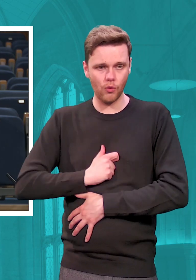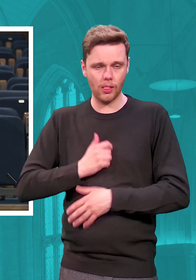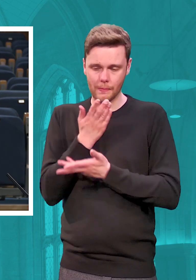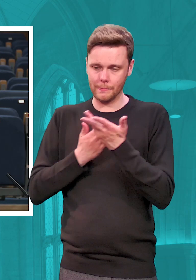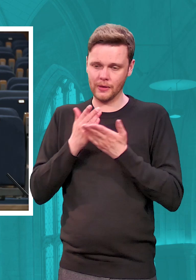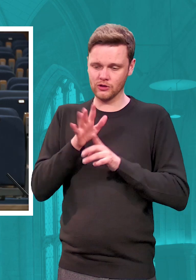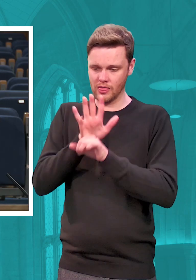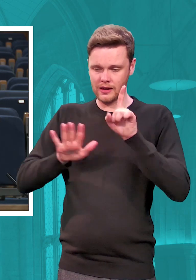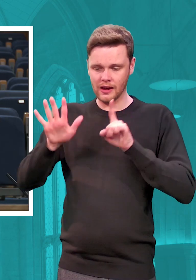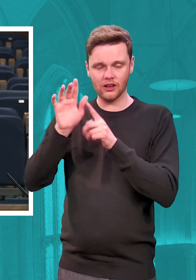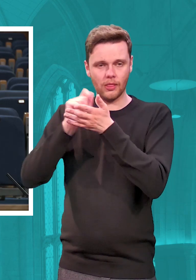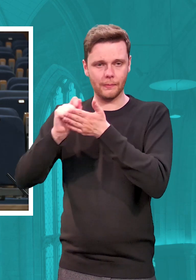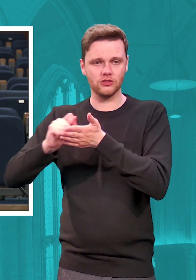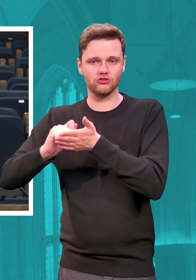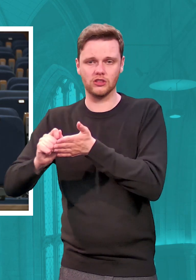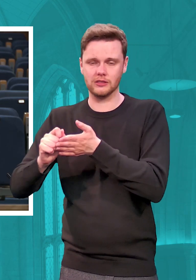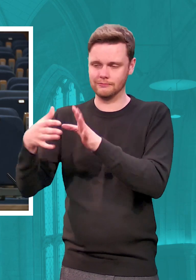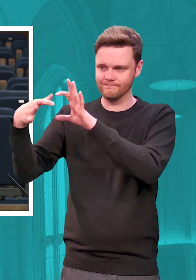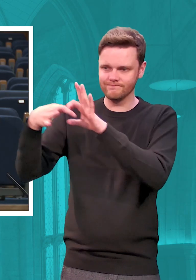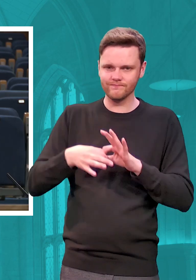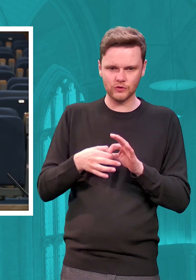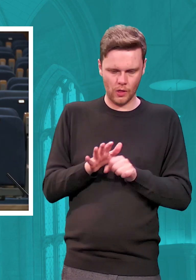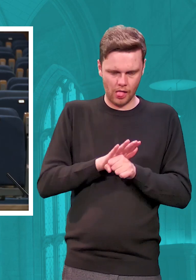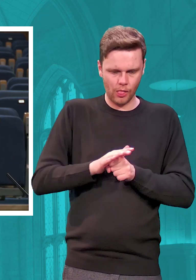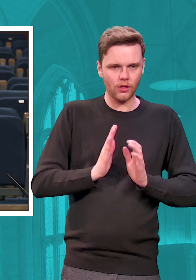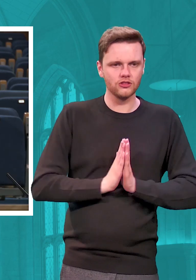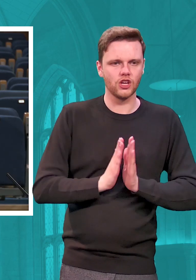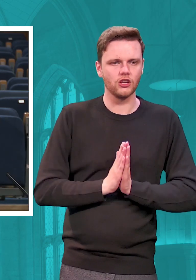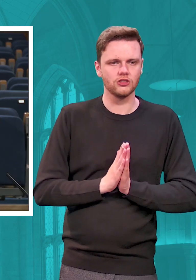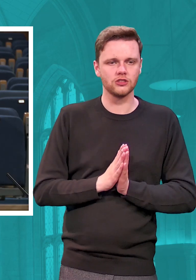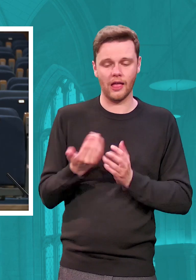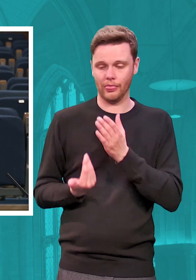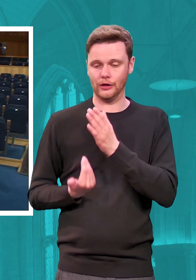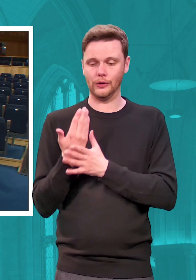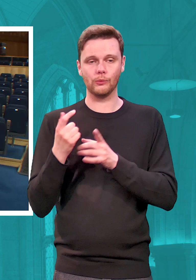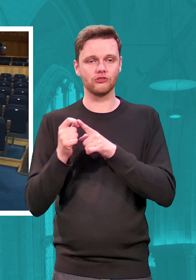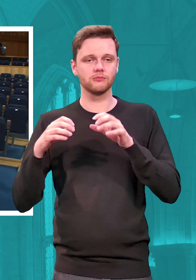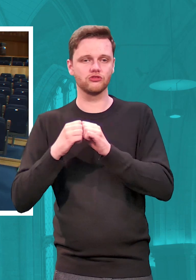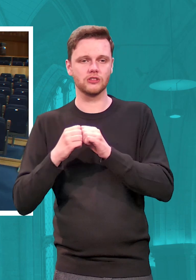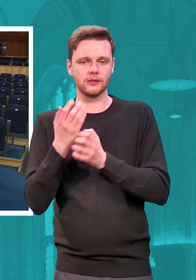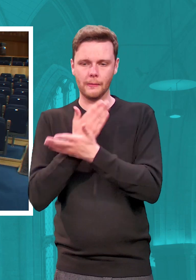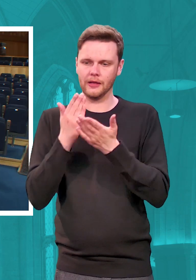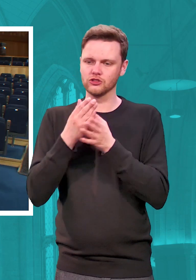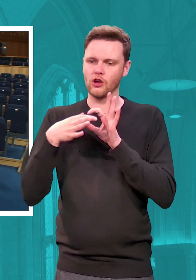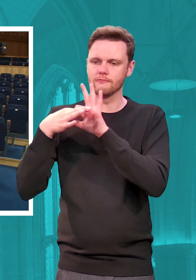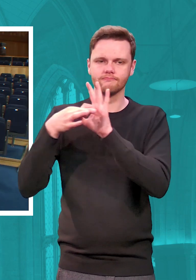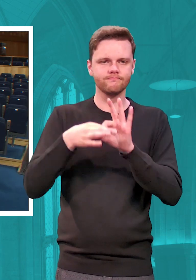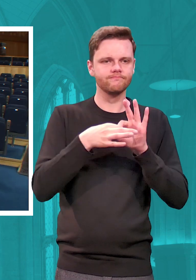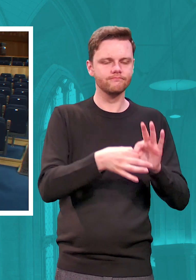is connected to the local church and the new presbyteries. The message I want to get across to everyone